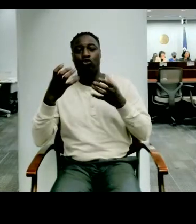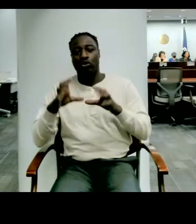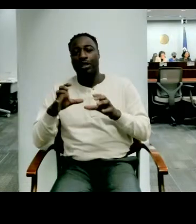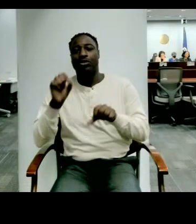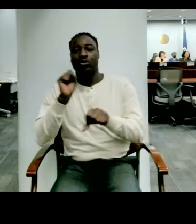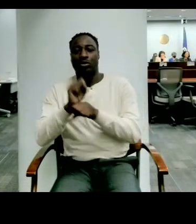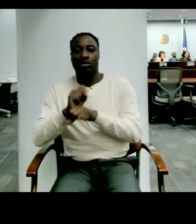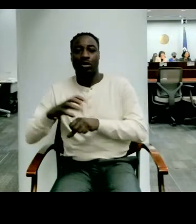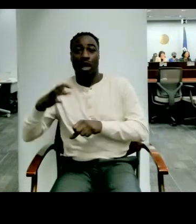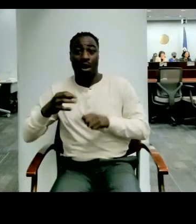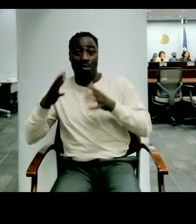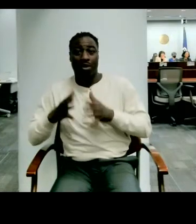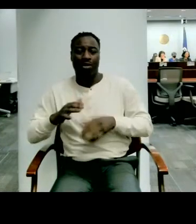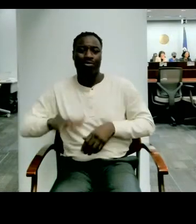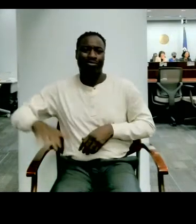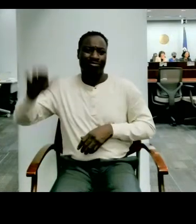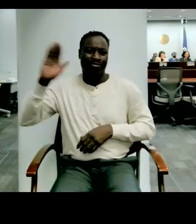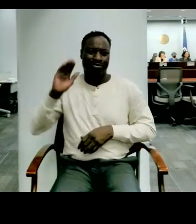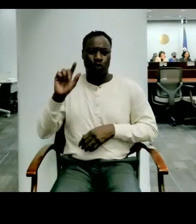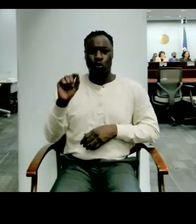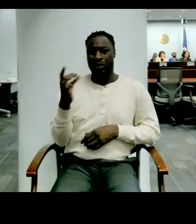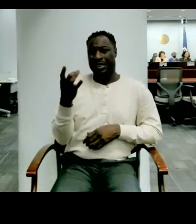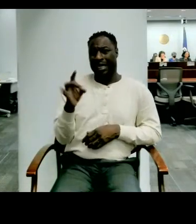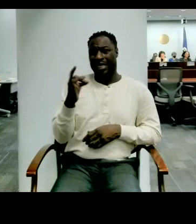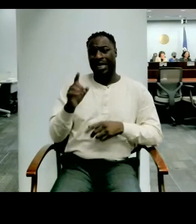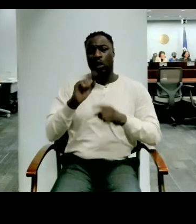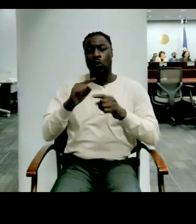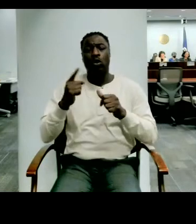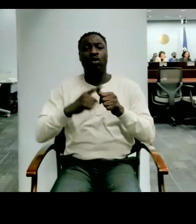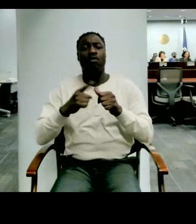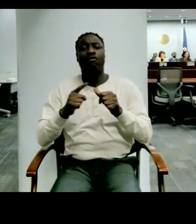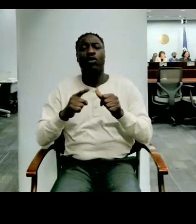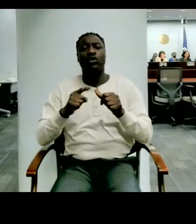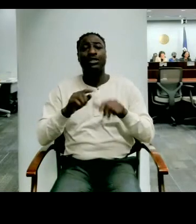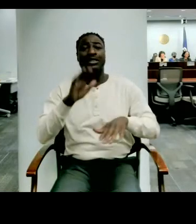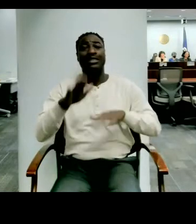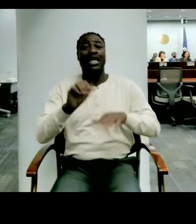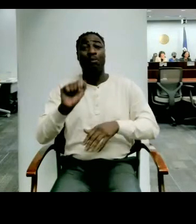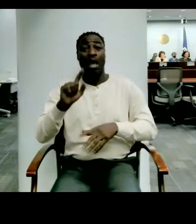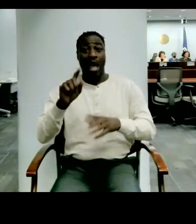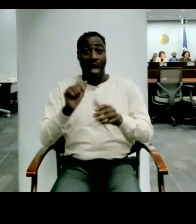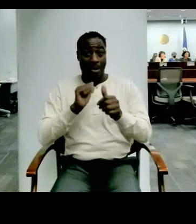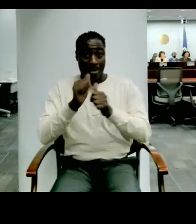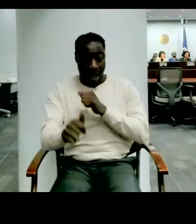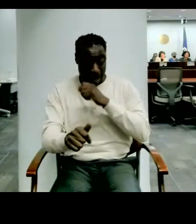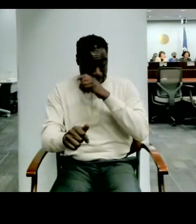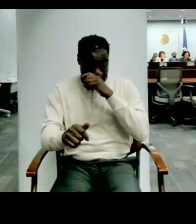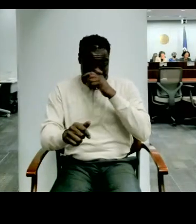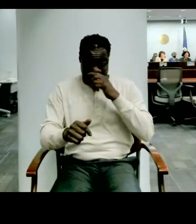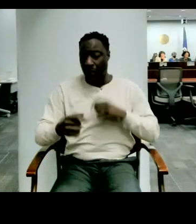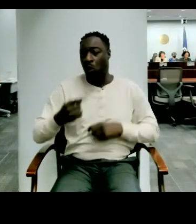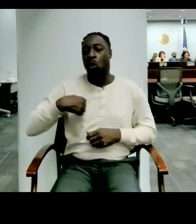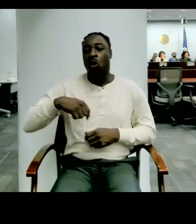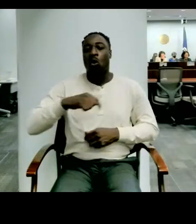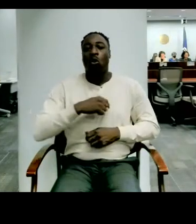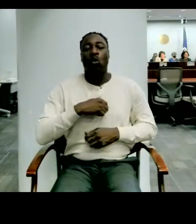Way back in 2018 when that first step Act was passed we jumped at the opportunity